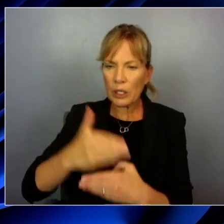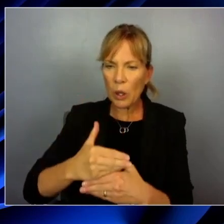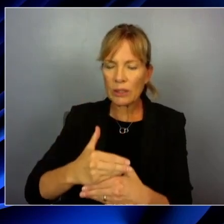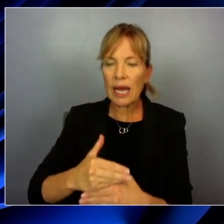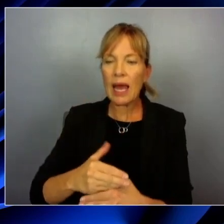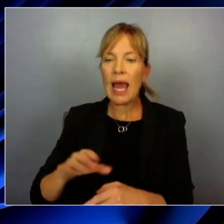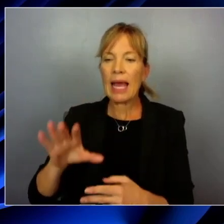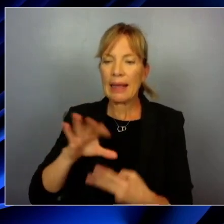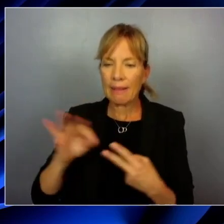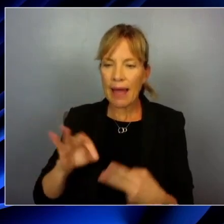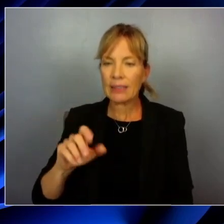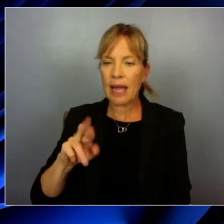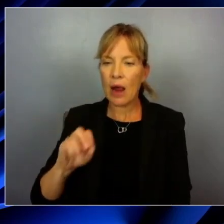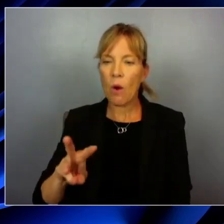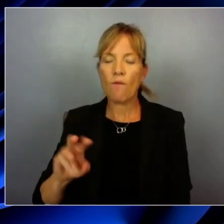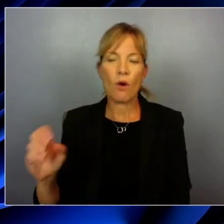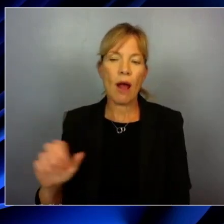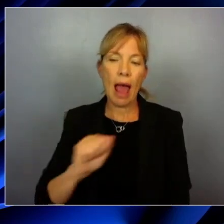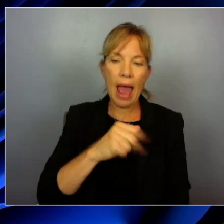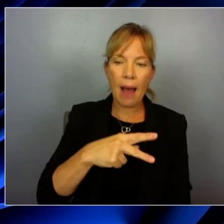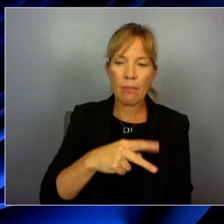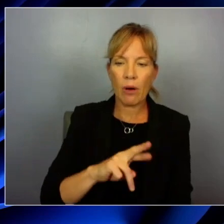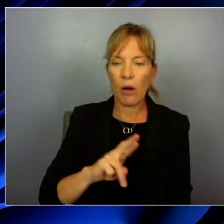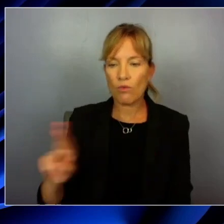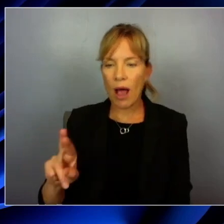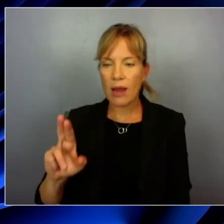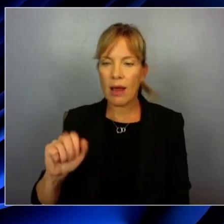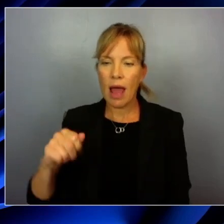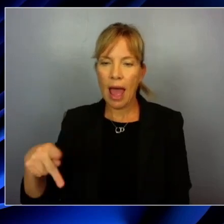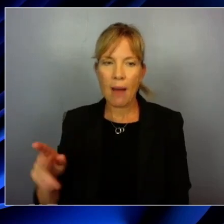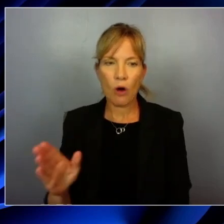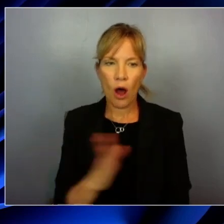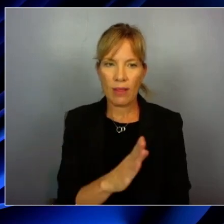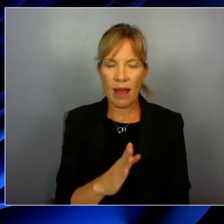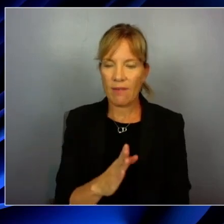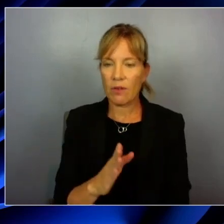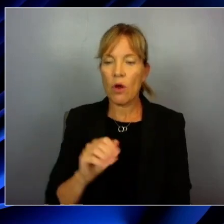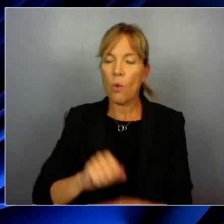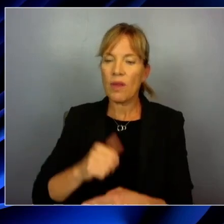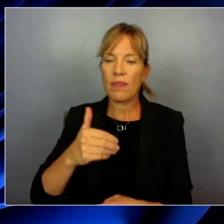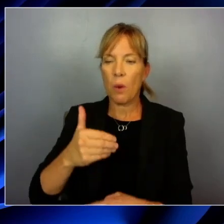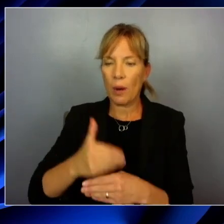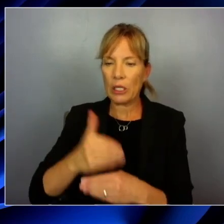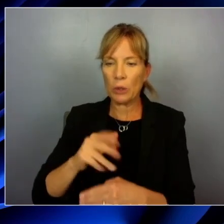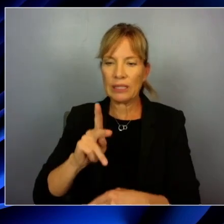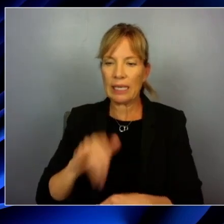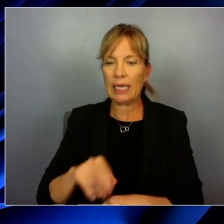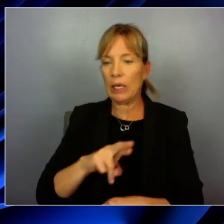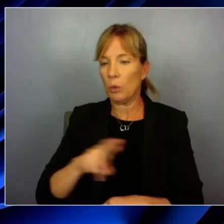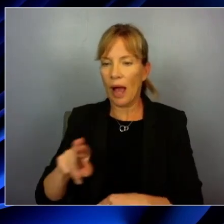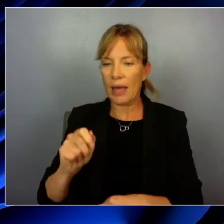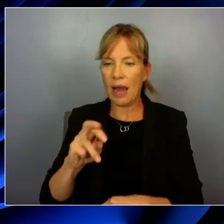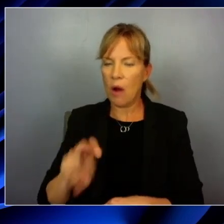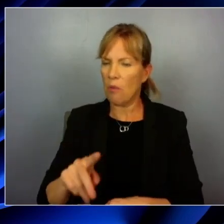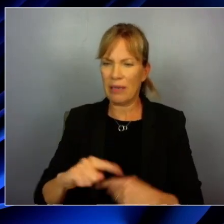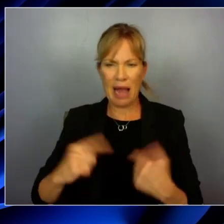an app on the left or app on the right. With Windows Key right arrow, but now it's so much easier because you can just go and you can click one of